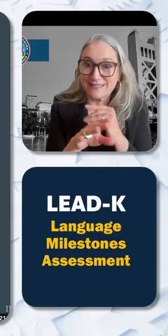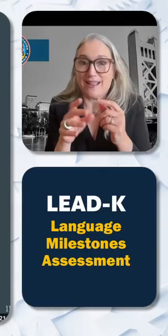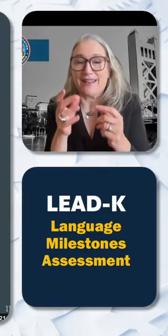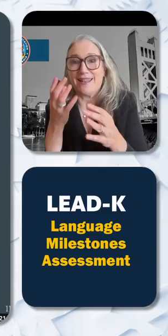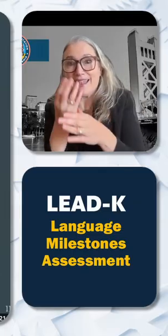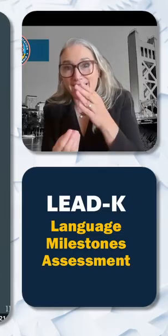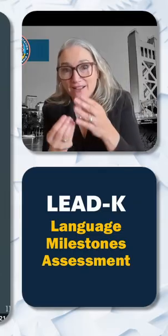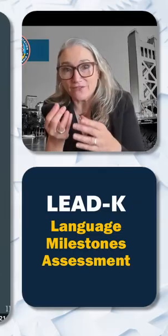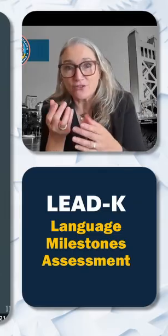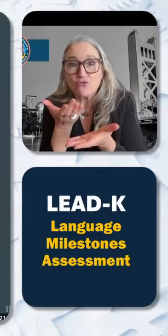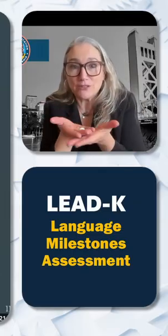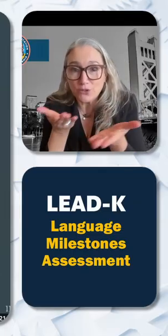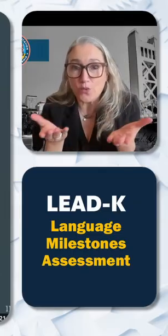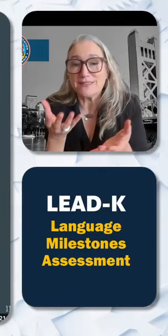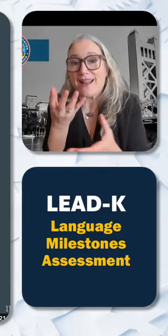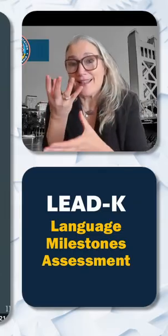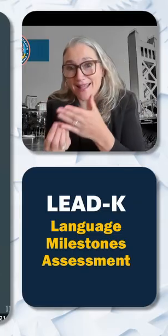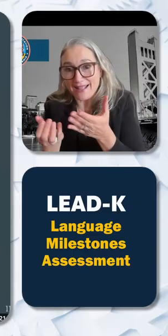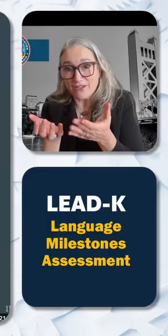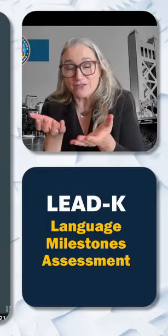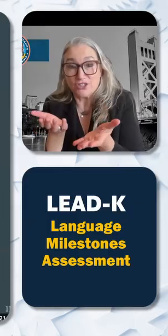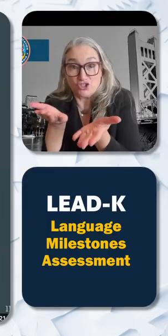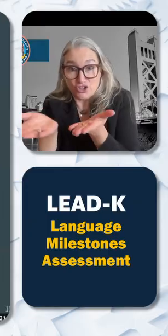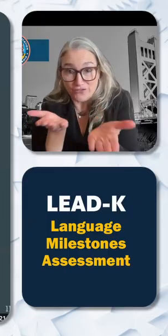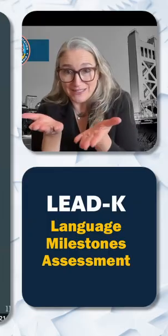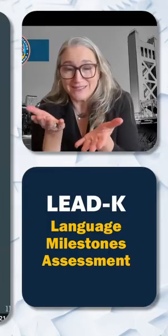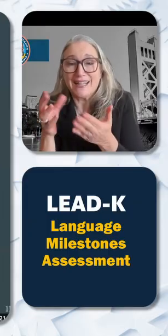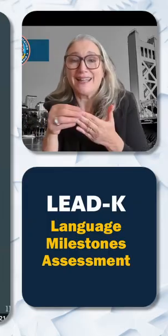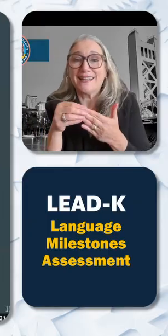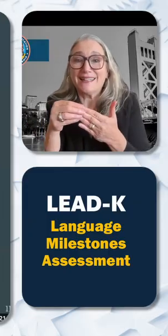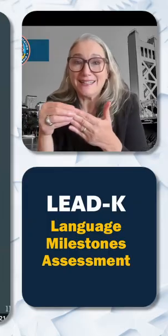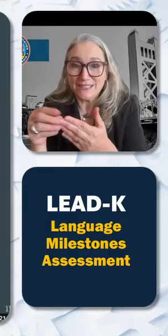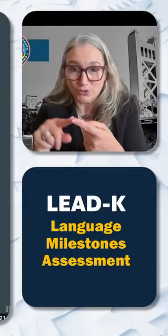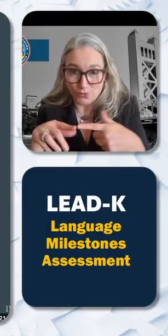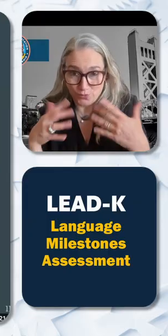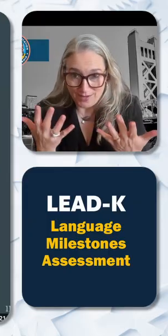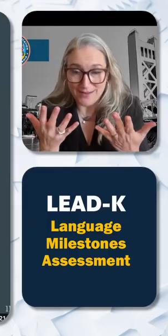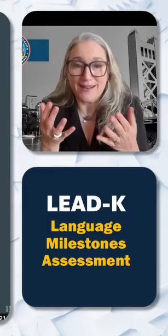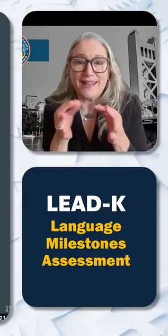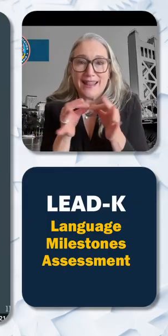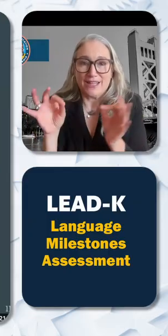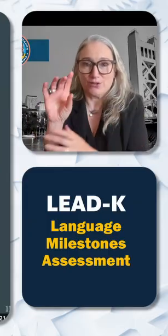Language struggles Often cause lack of access and a lack of service,